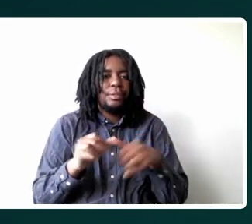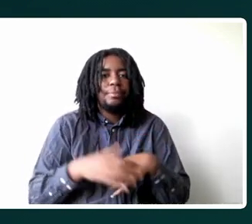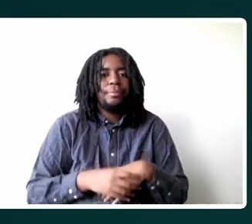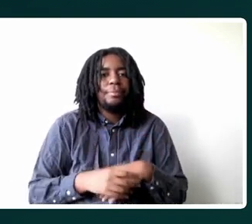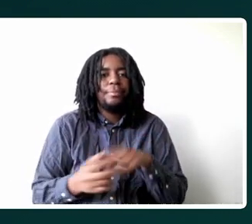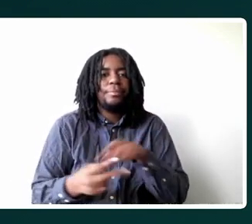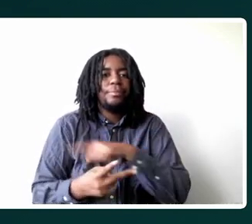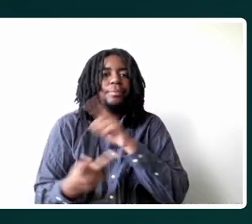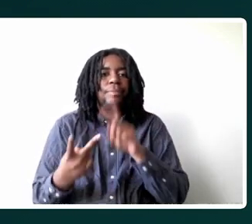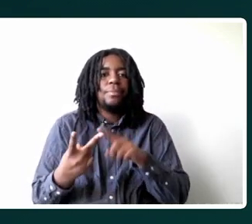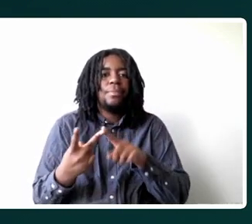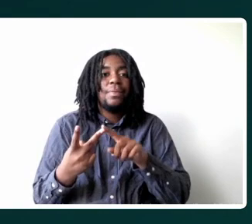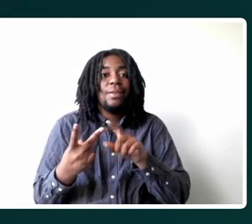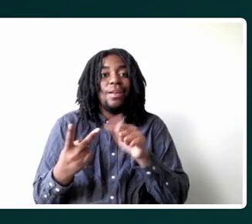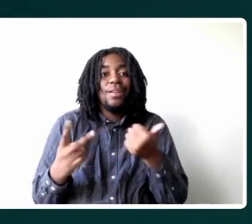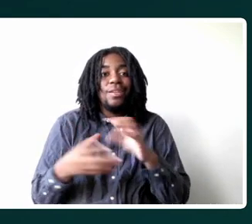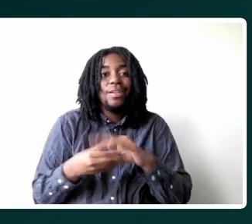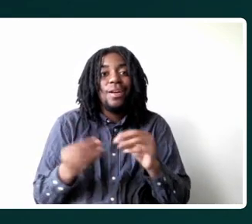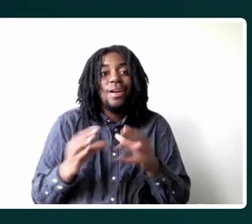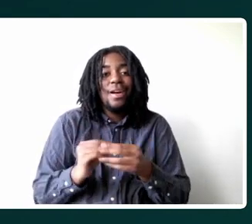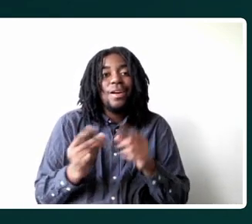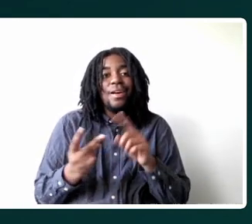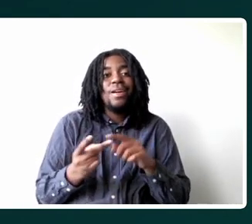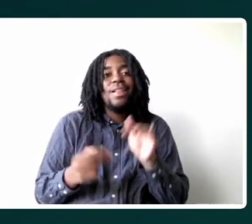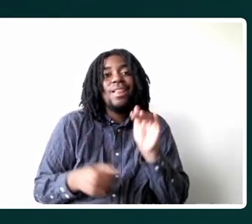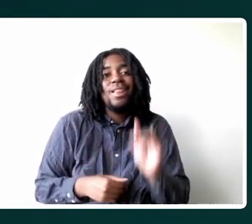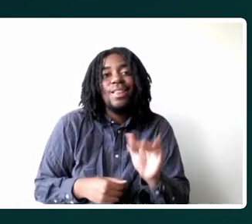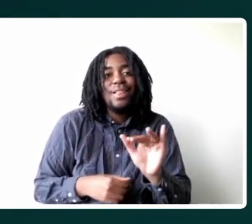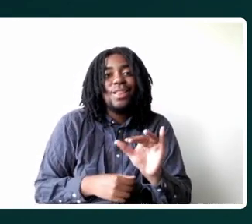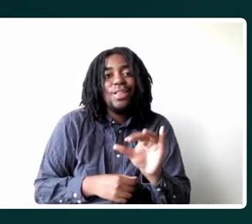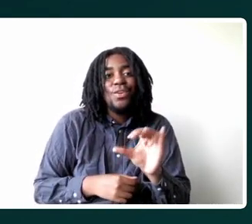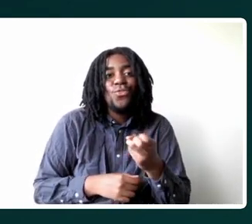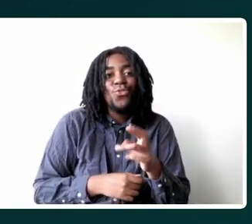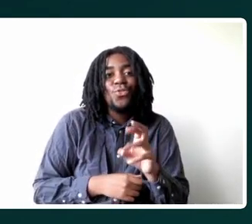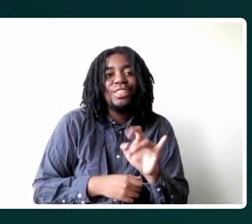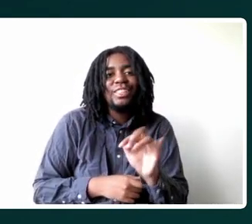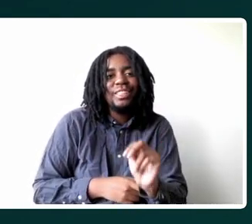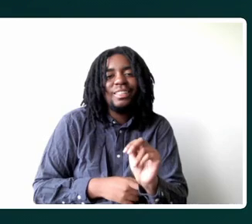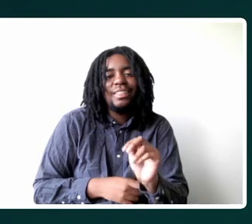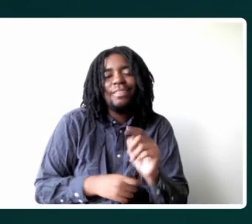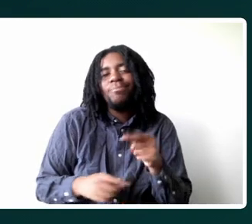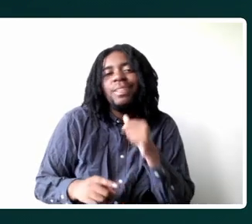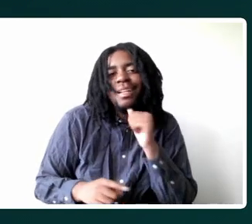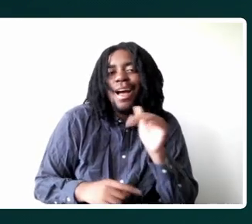I still see him as he's -- as a 13-year-old. He also participated in a workshop with his mom as